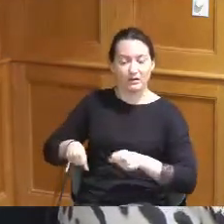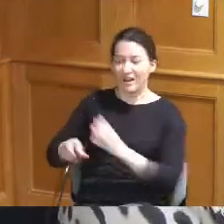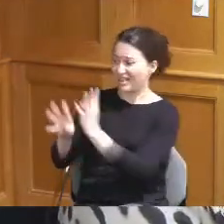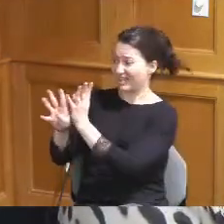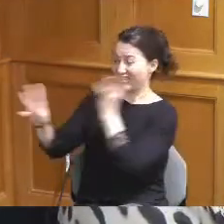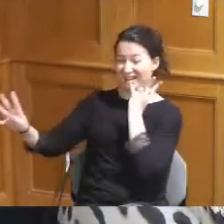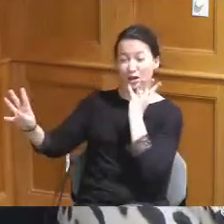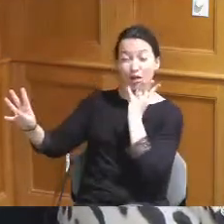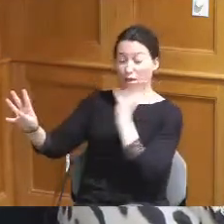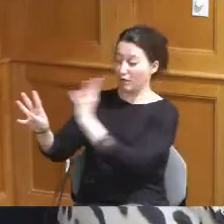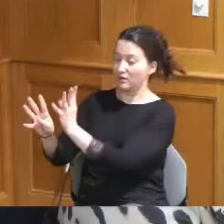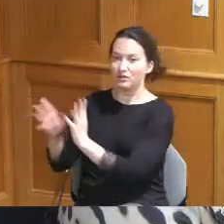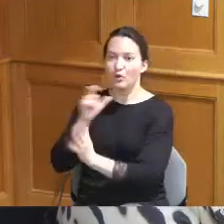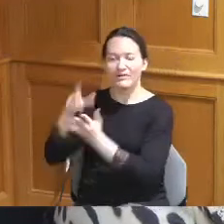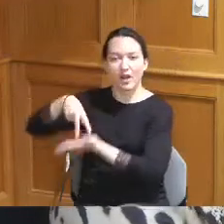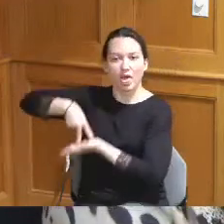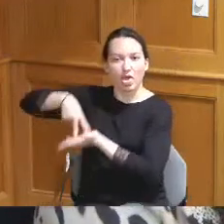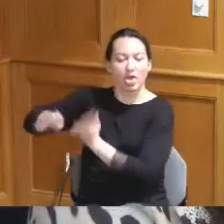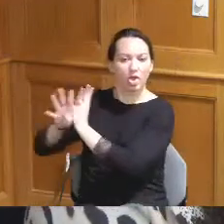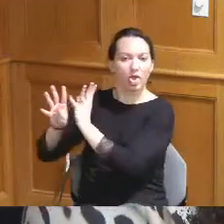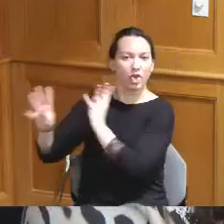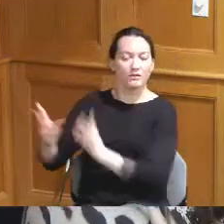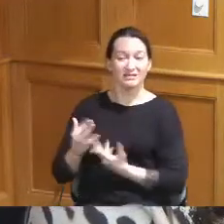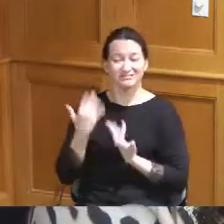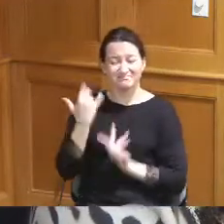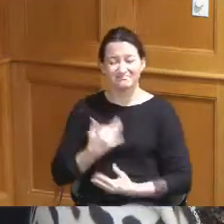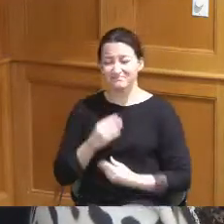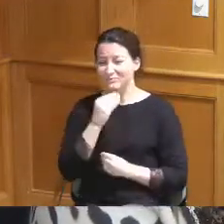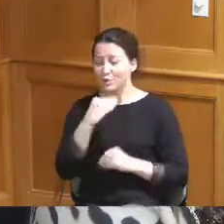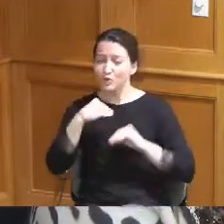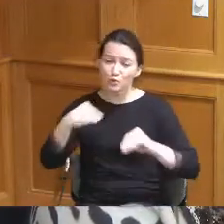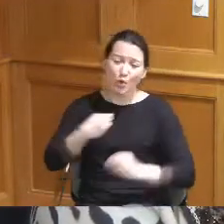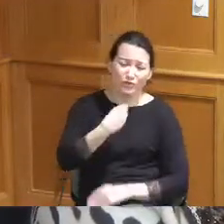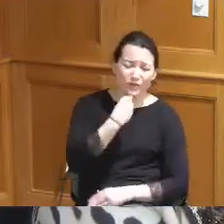half where people don't have to stand you think about not having food and having to stand all the